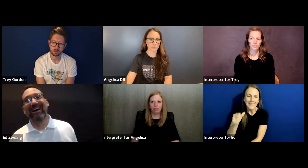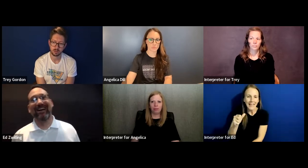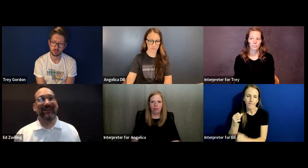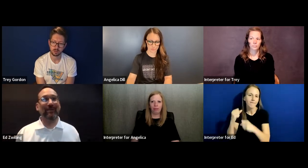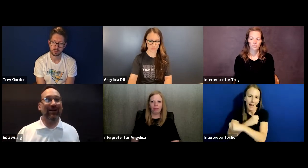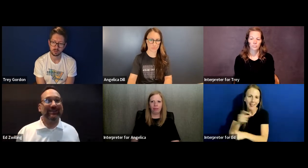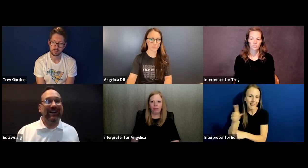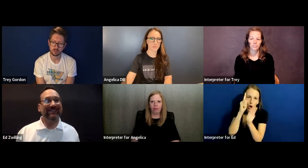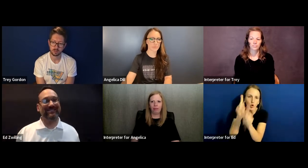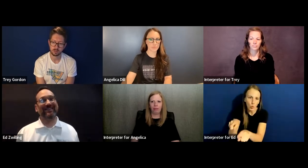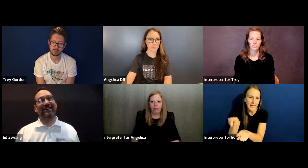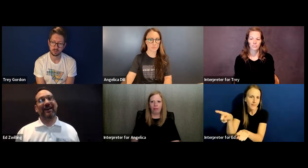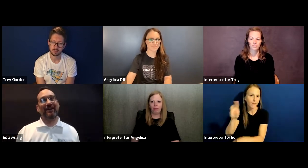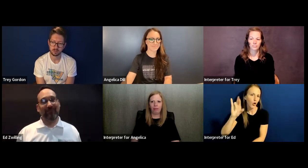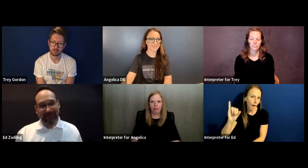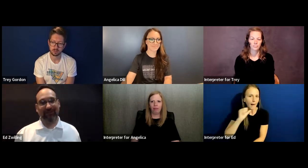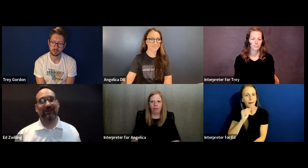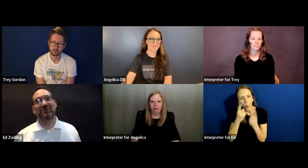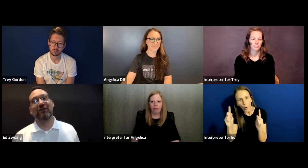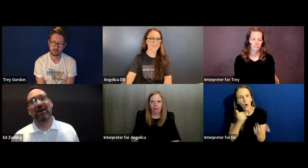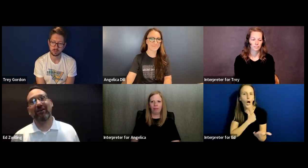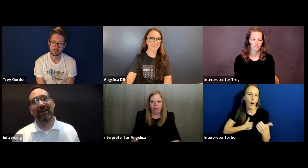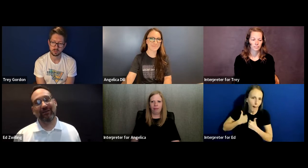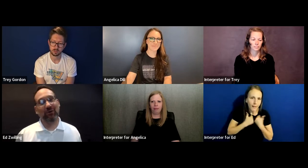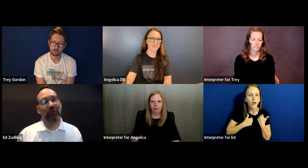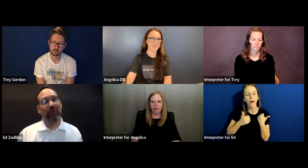and they apologized and they admitted that they should have hired an interpreter